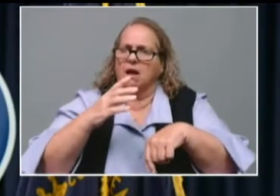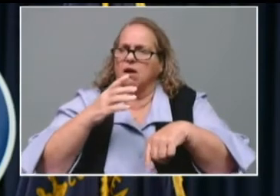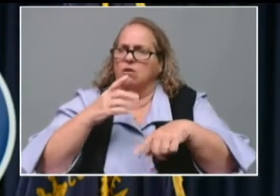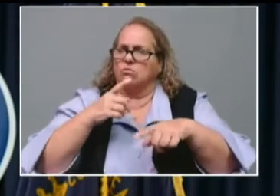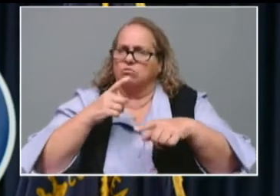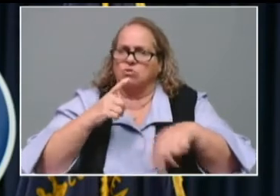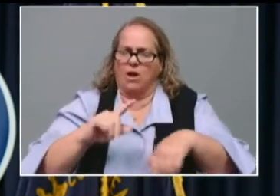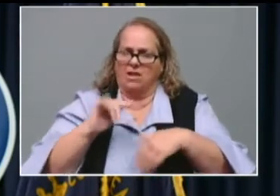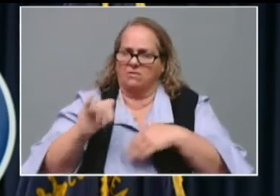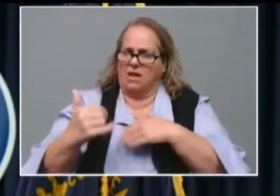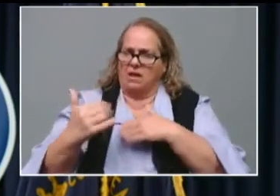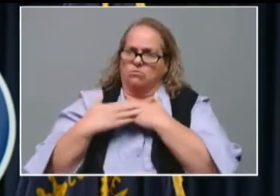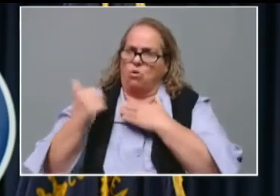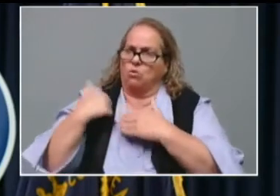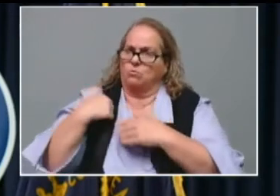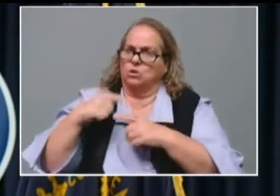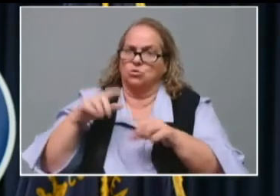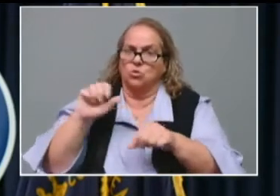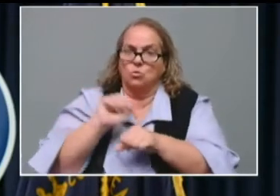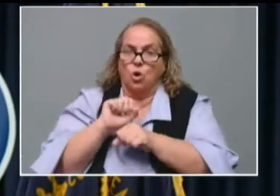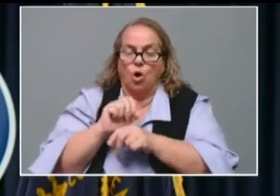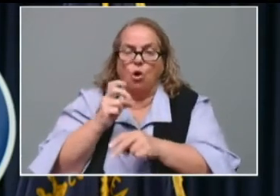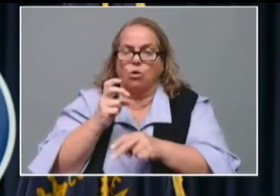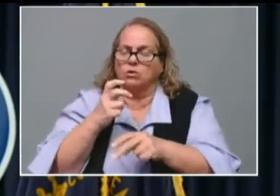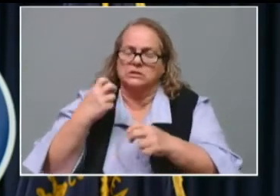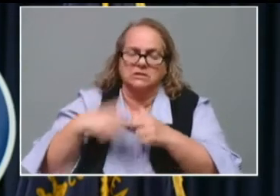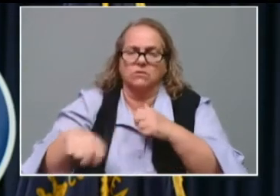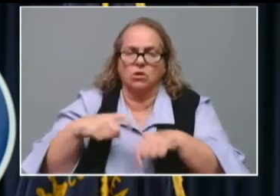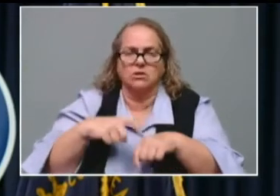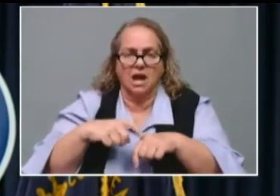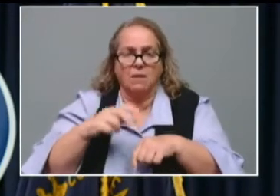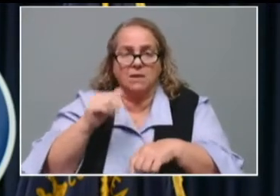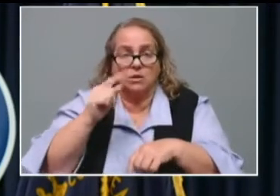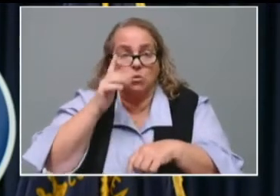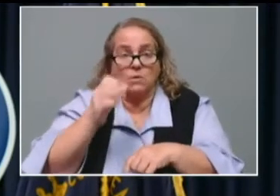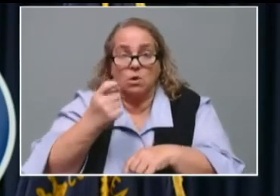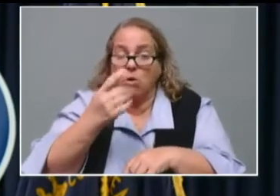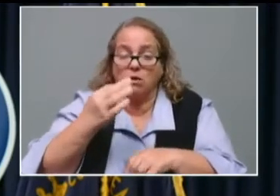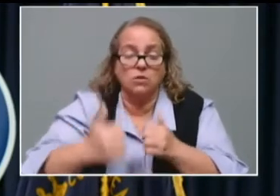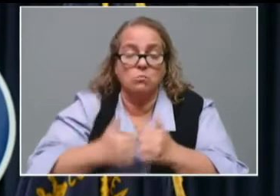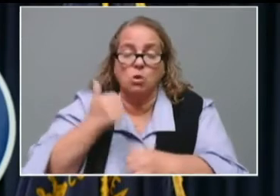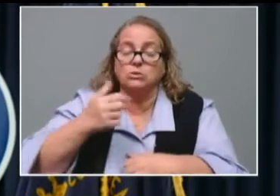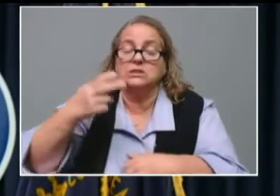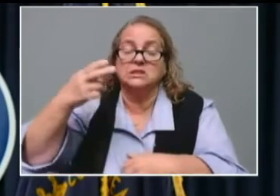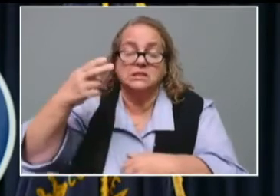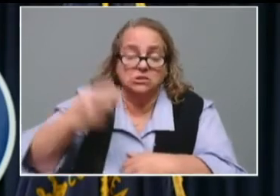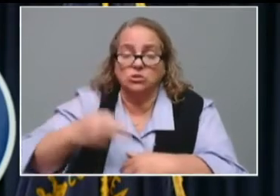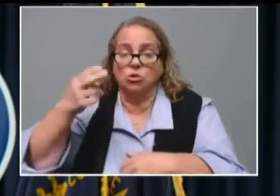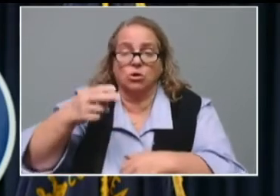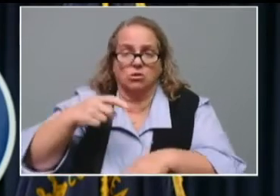a reminder to one of the most historic moments periods in any of our lives.